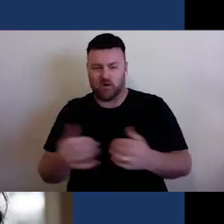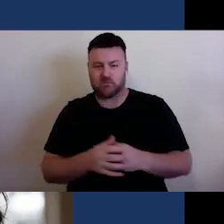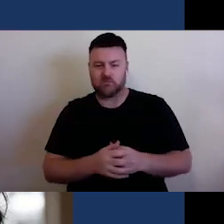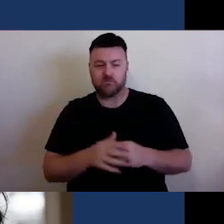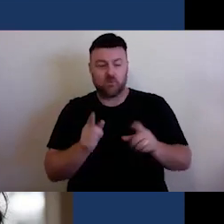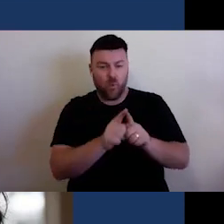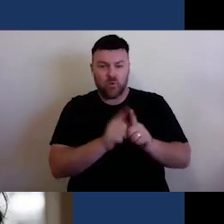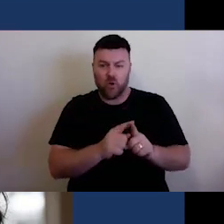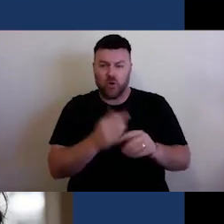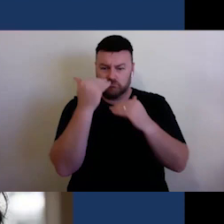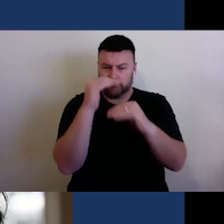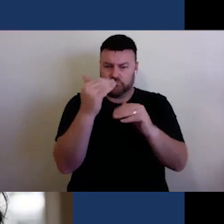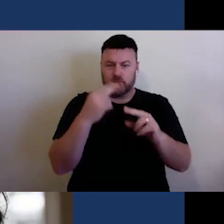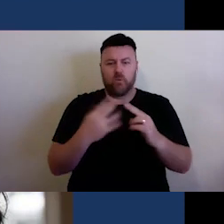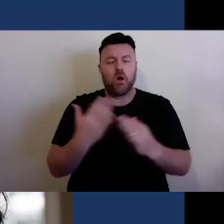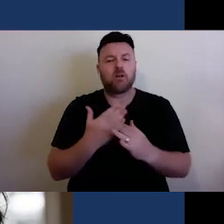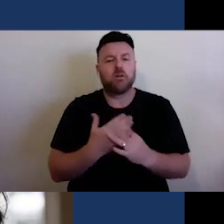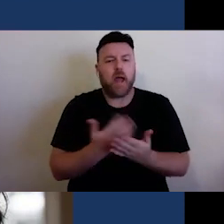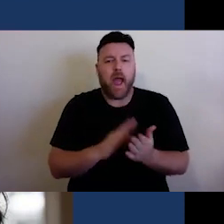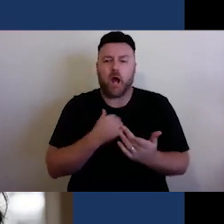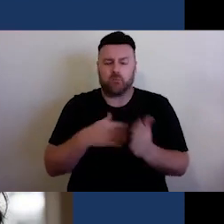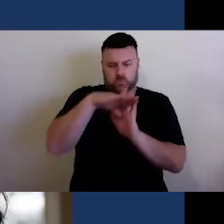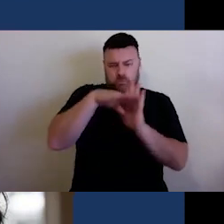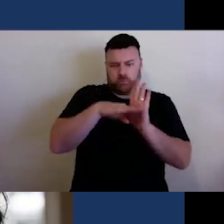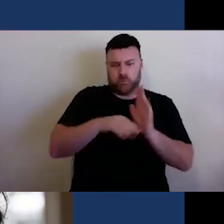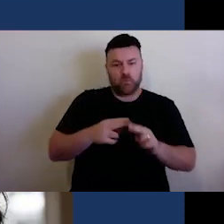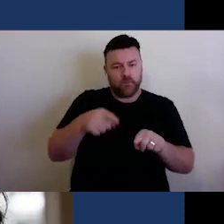First Nations' people. And what the current Australia Council for the